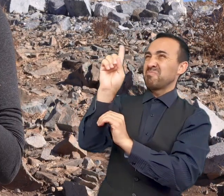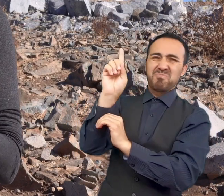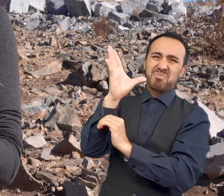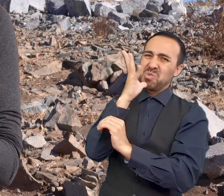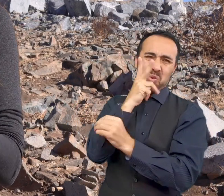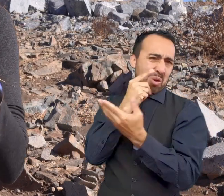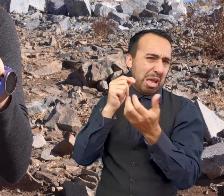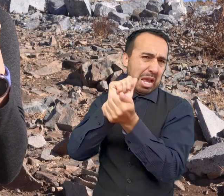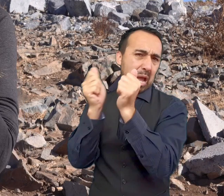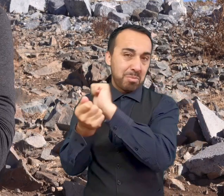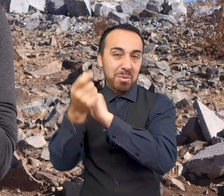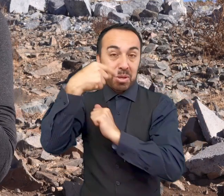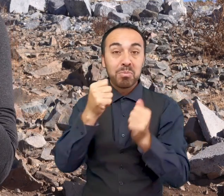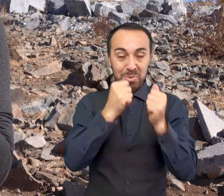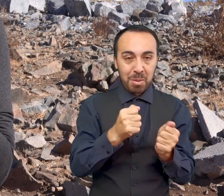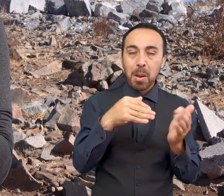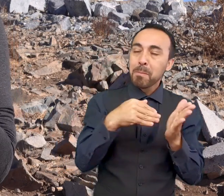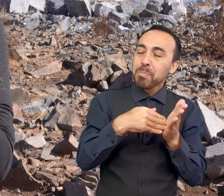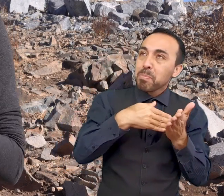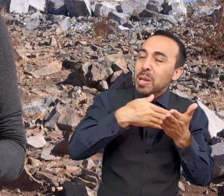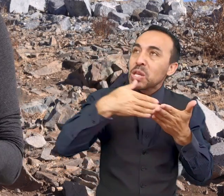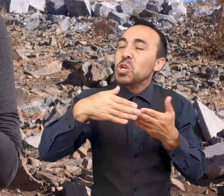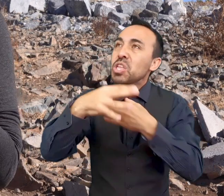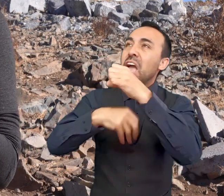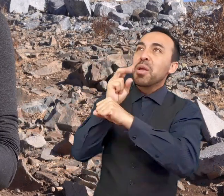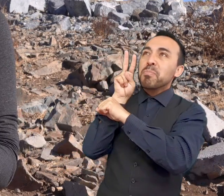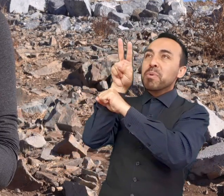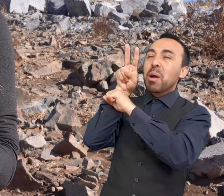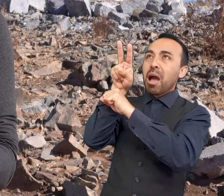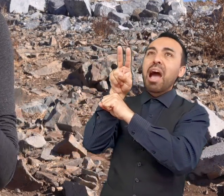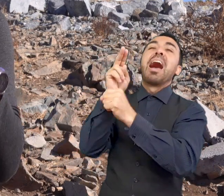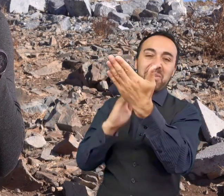we would see how they are born, age, and eventually die.